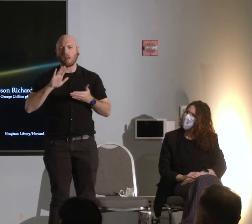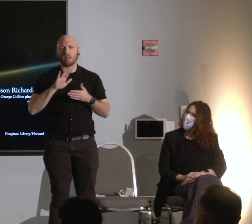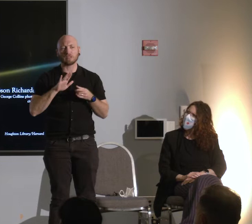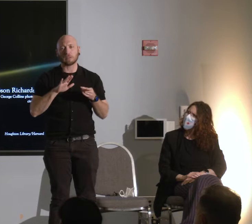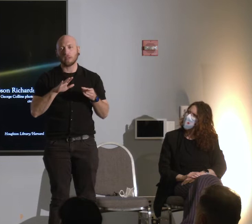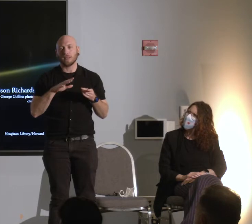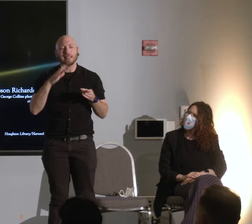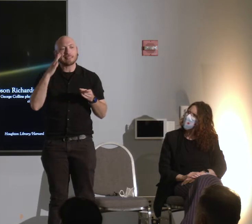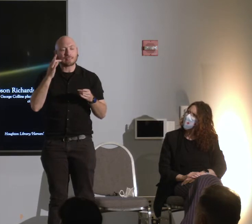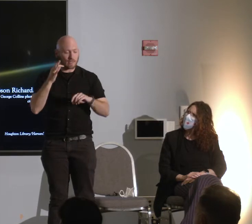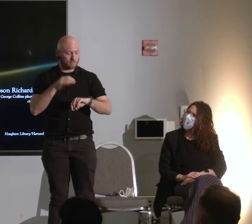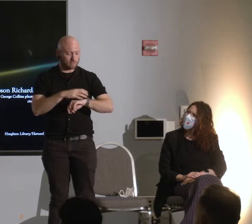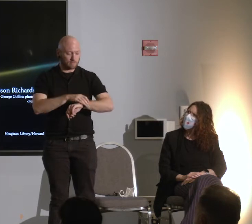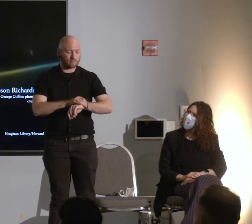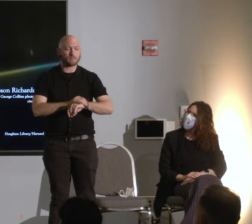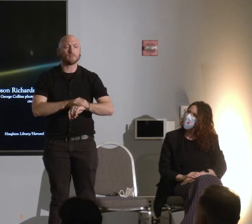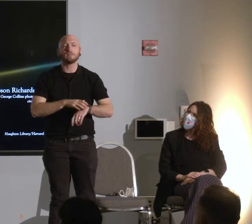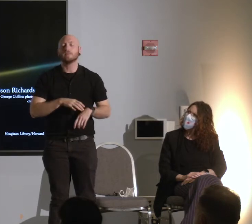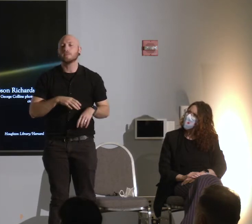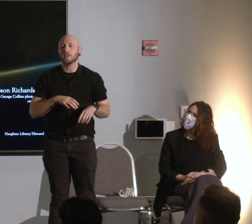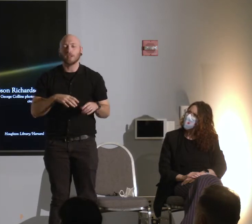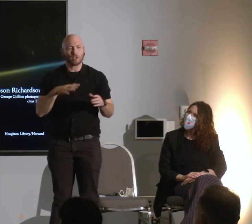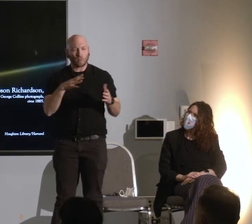to do a header into a stand of poison sumac,